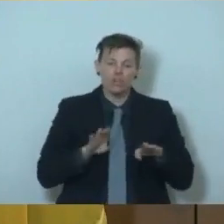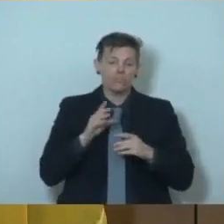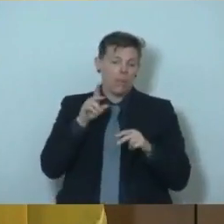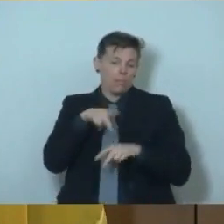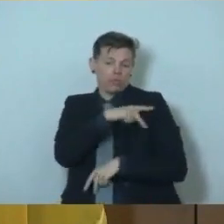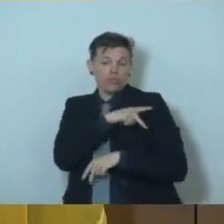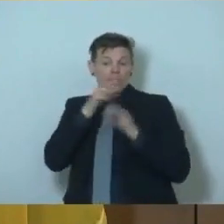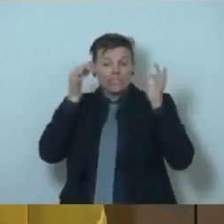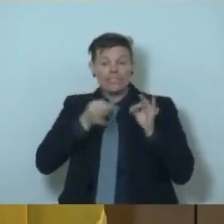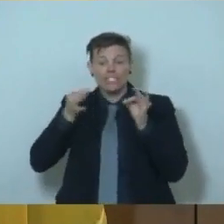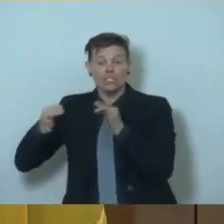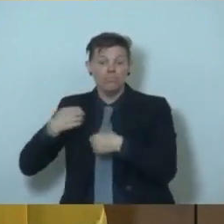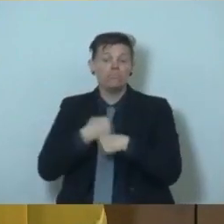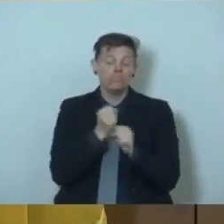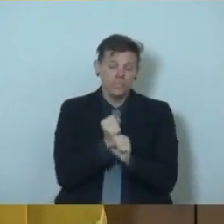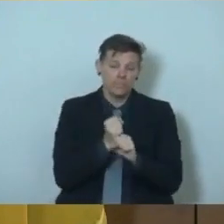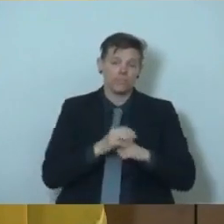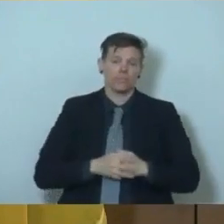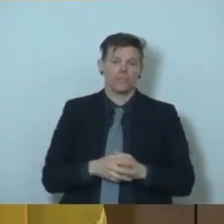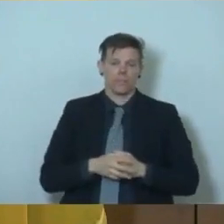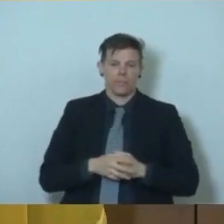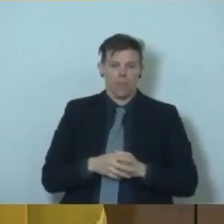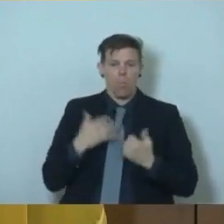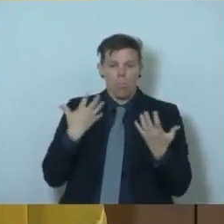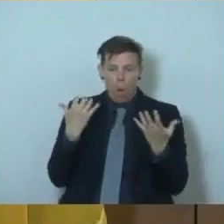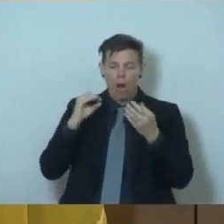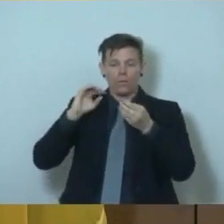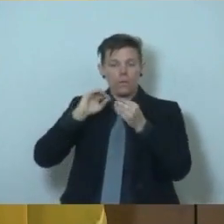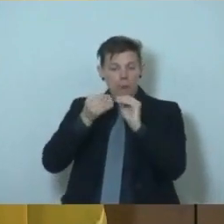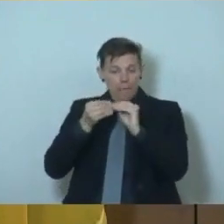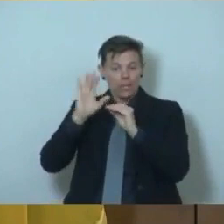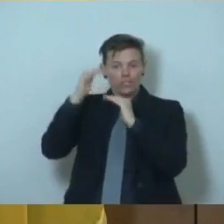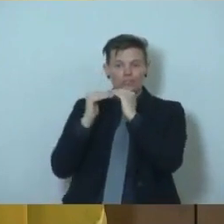THOSE PERSONAL BEHAVIORS, SO THESE NUMBERS START TO FLATTEN OUT, AND THEN DECREASE.